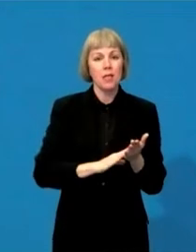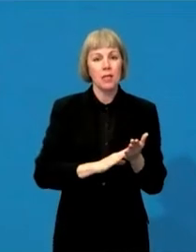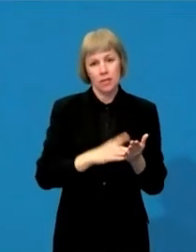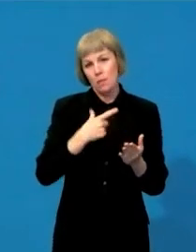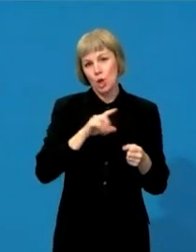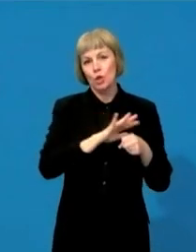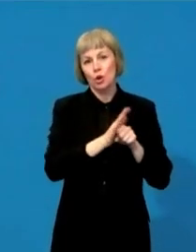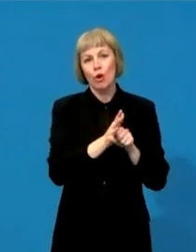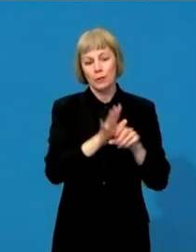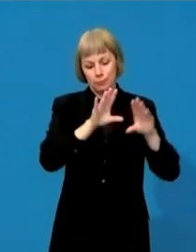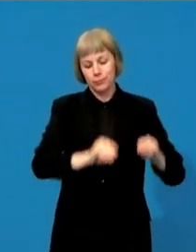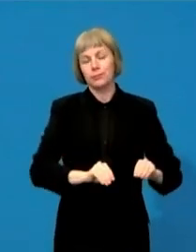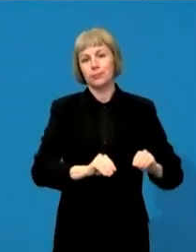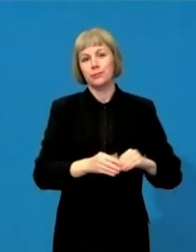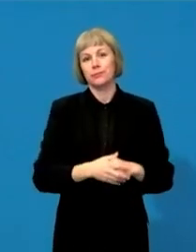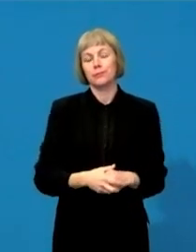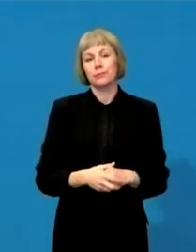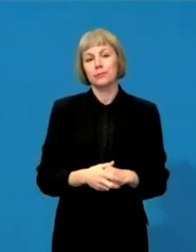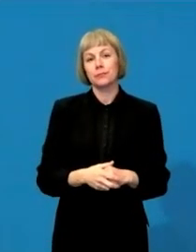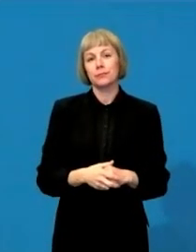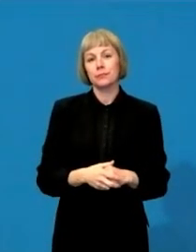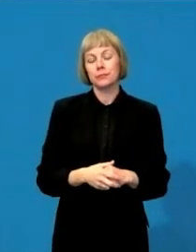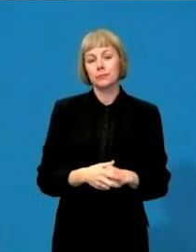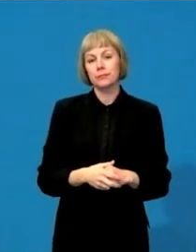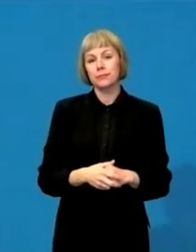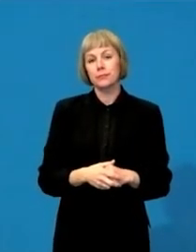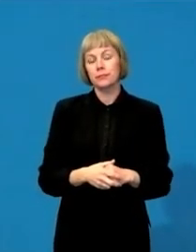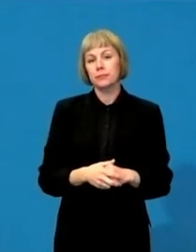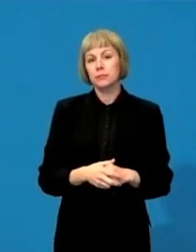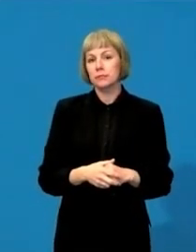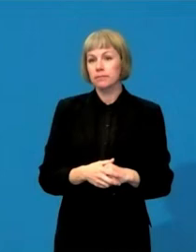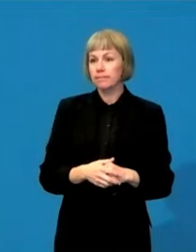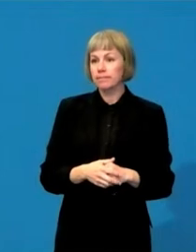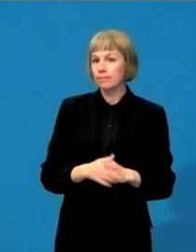And what effect did that have on your boys?